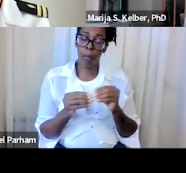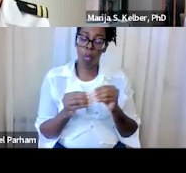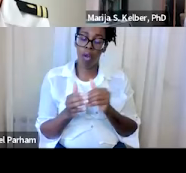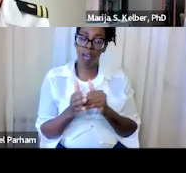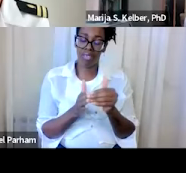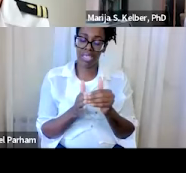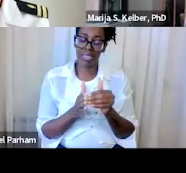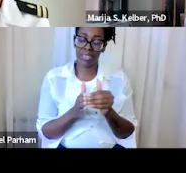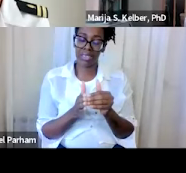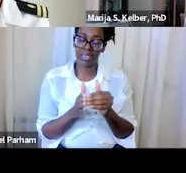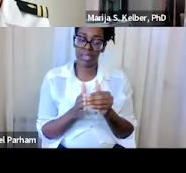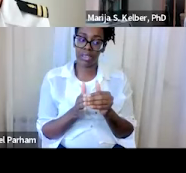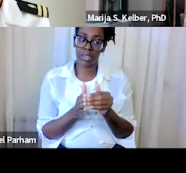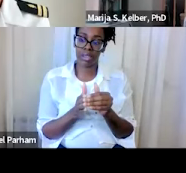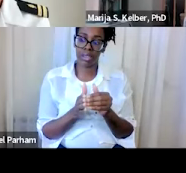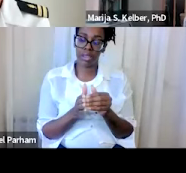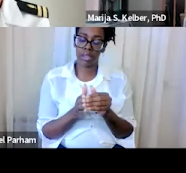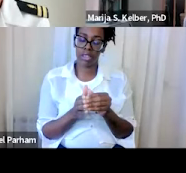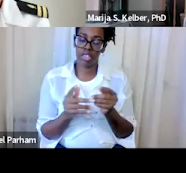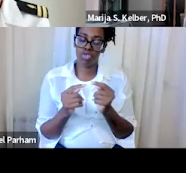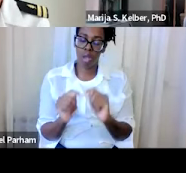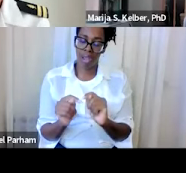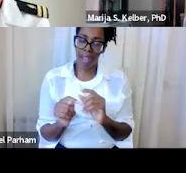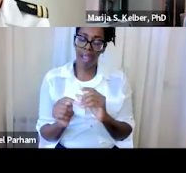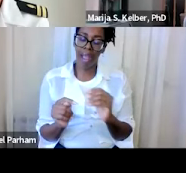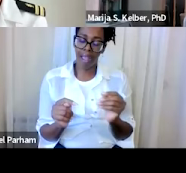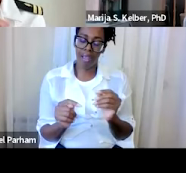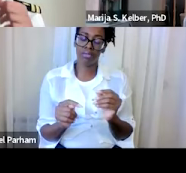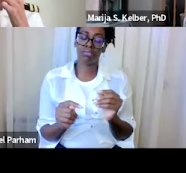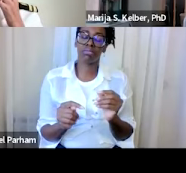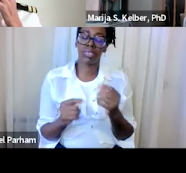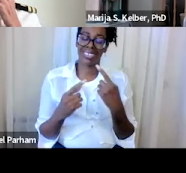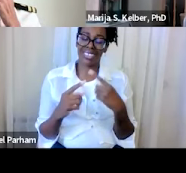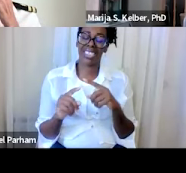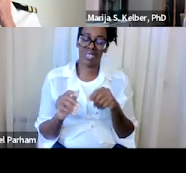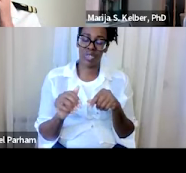or to attempt suicide compared to those without the involvement